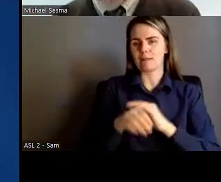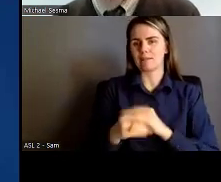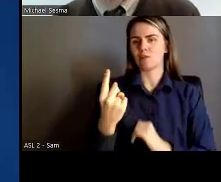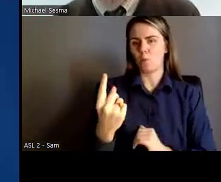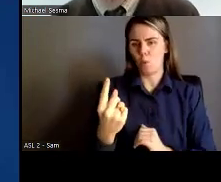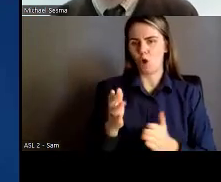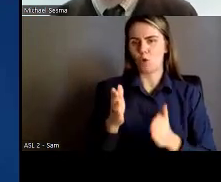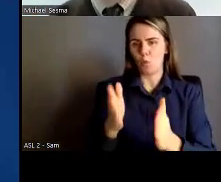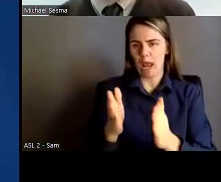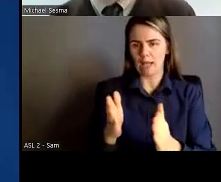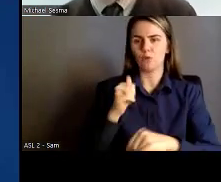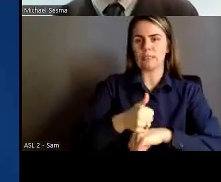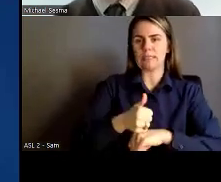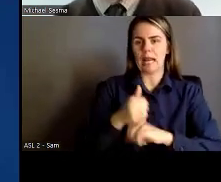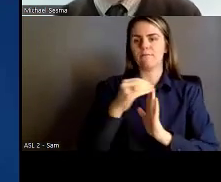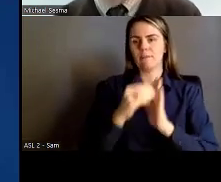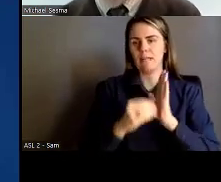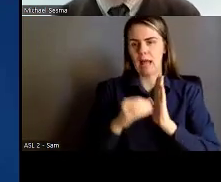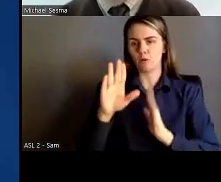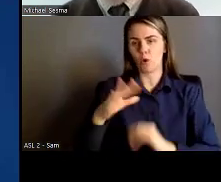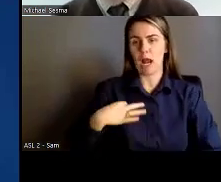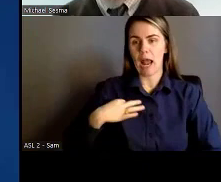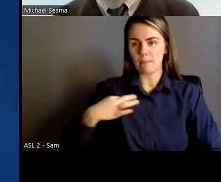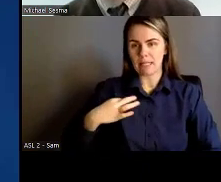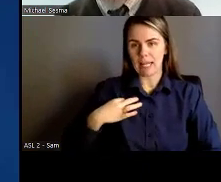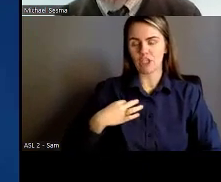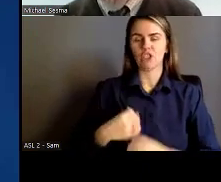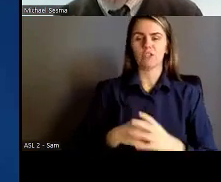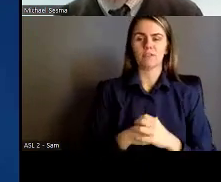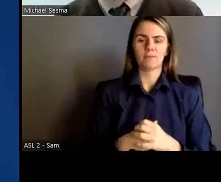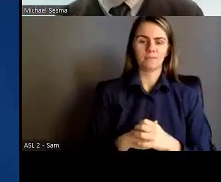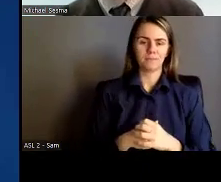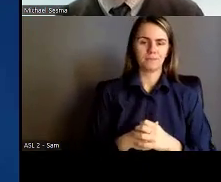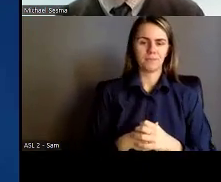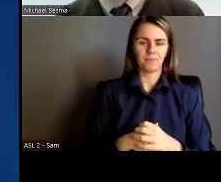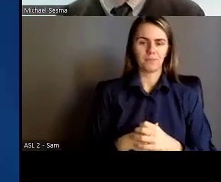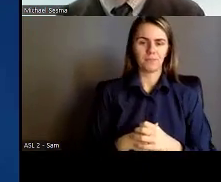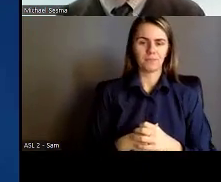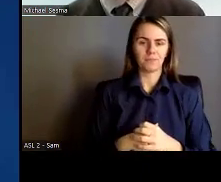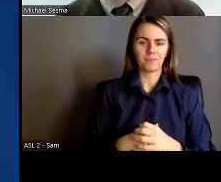by pulling down the correct forms and using one of the submission options. You're going to submit through grants -